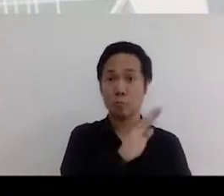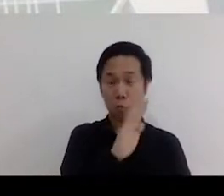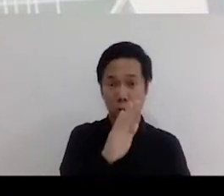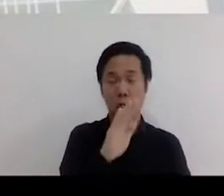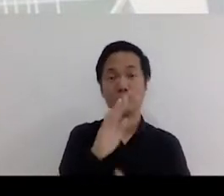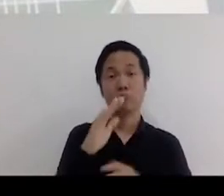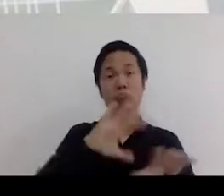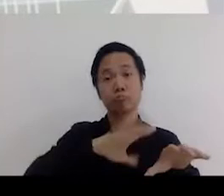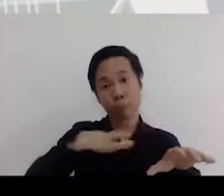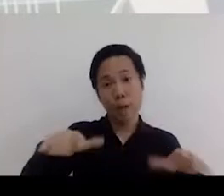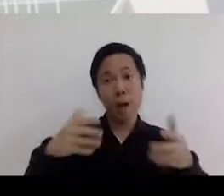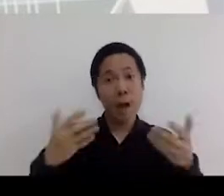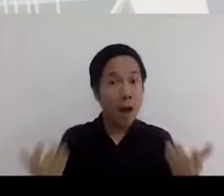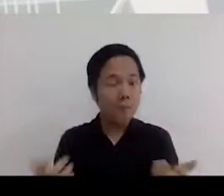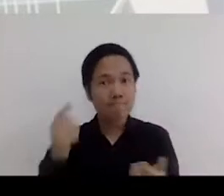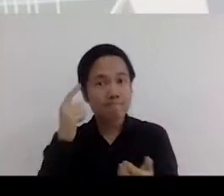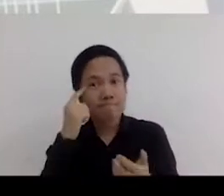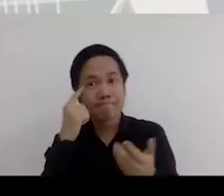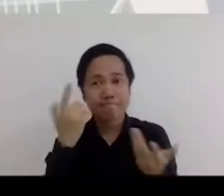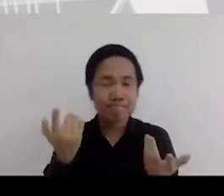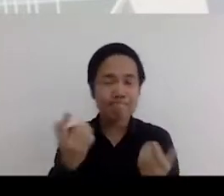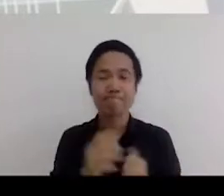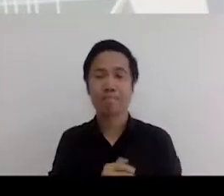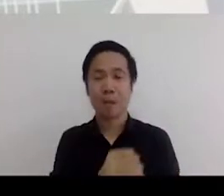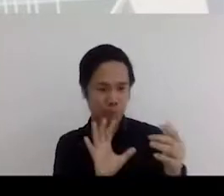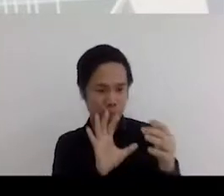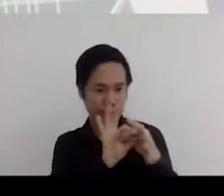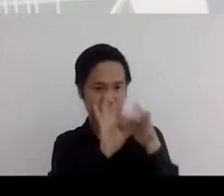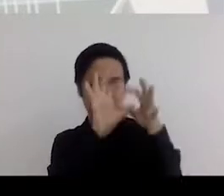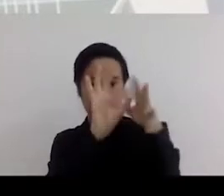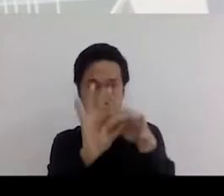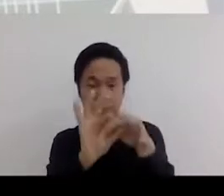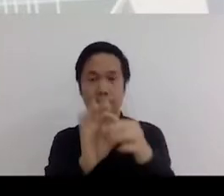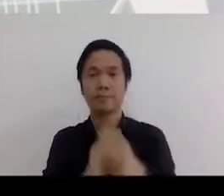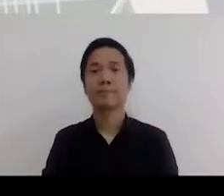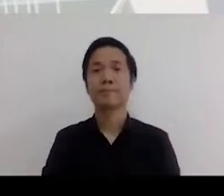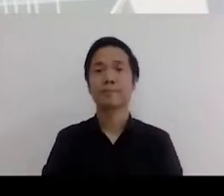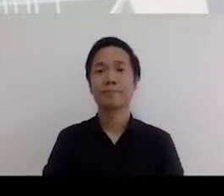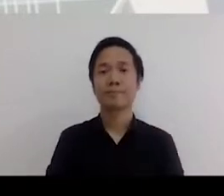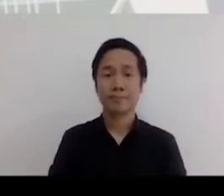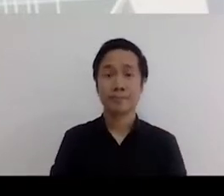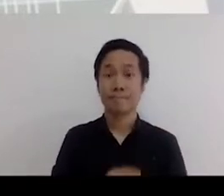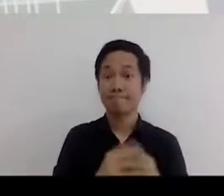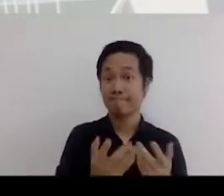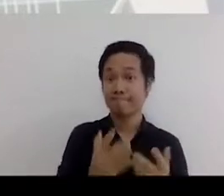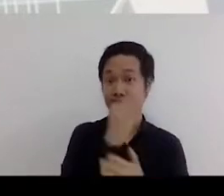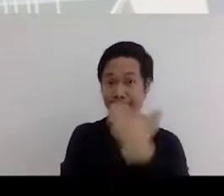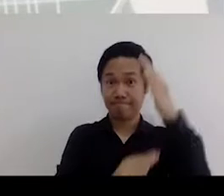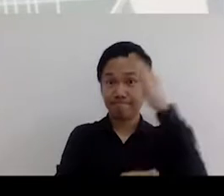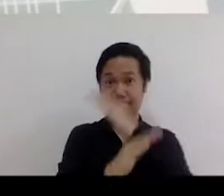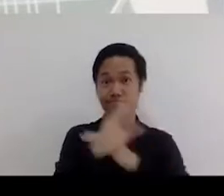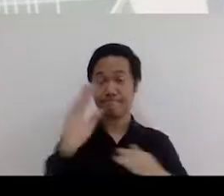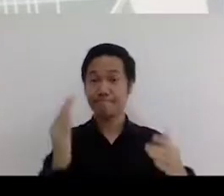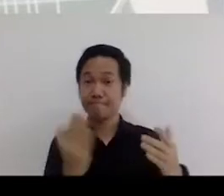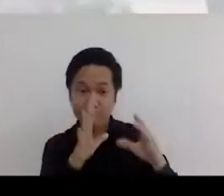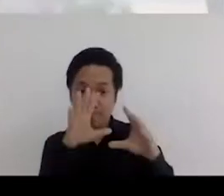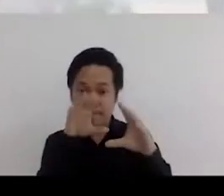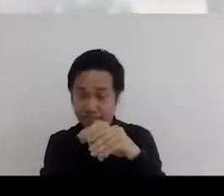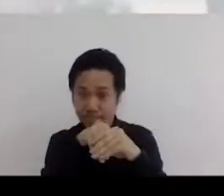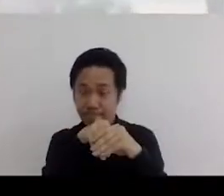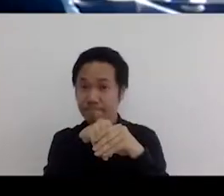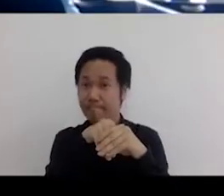especially in crisis times like we find ourselves in right now? So welcome and over to you.